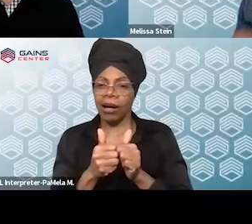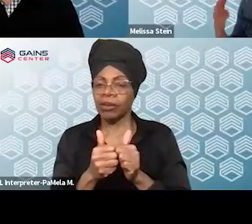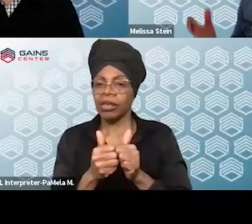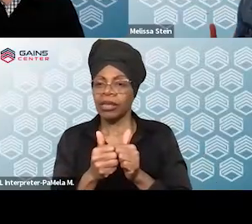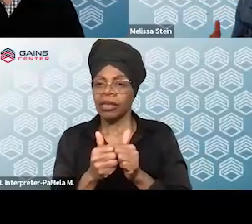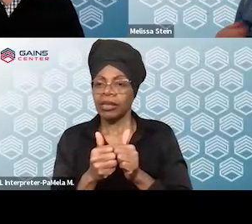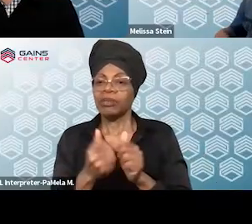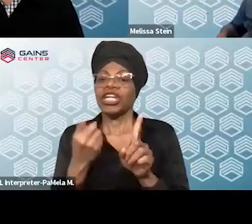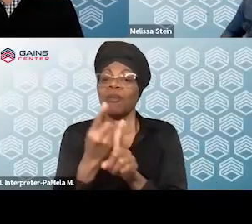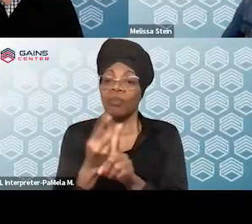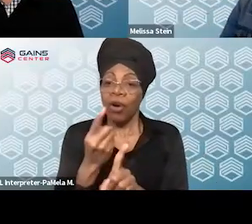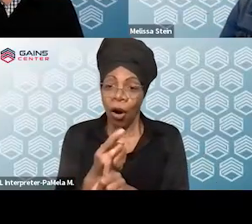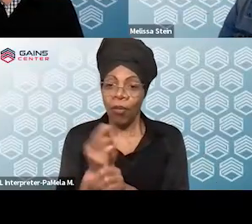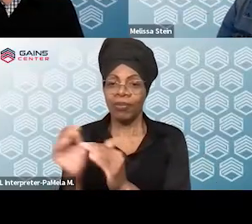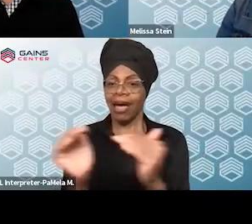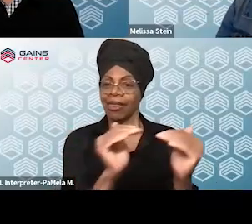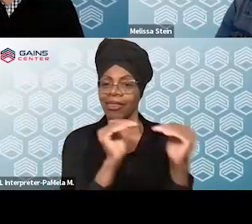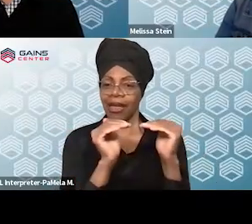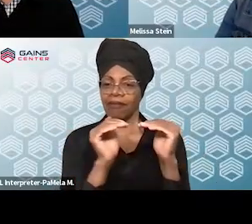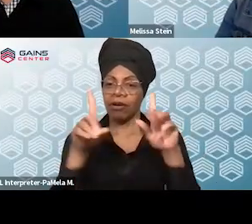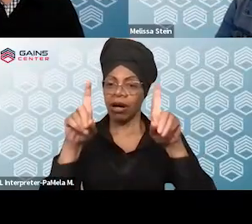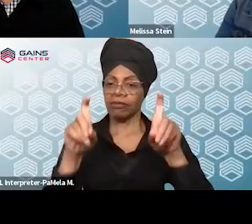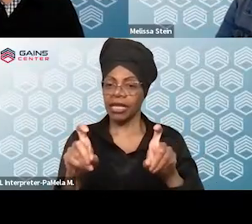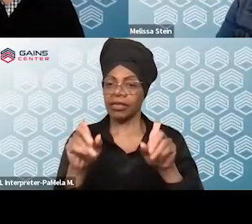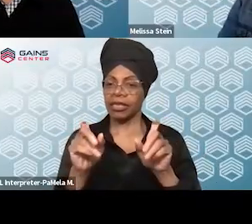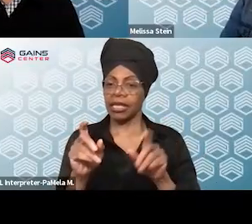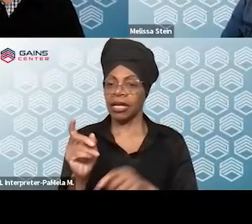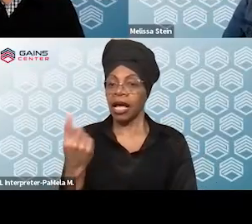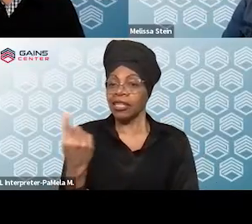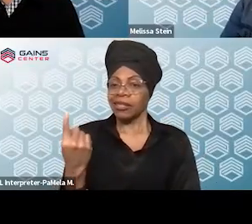an appropriate level of testing? Someone asked that, you know,